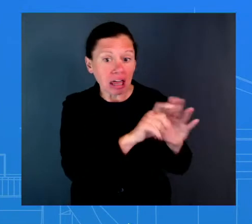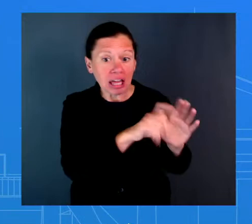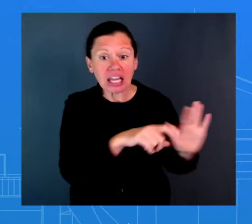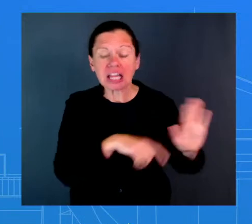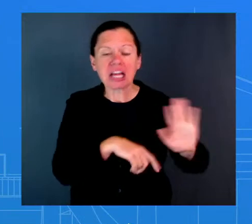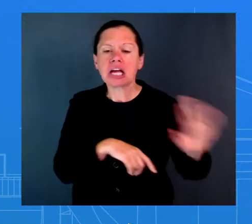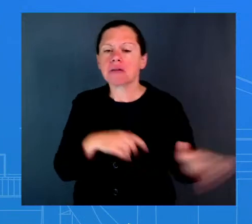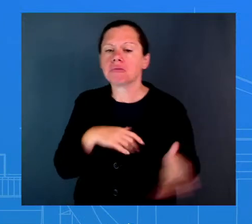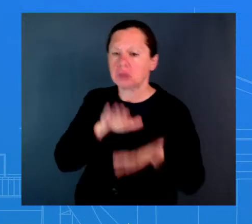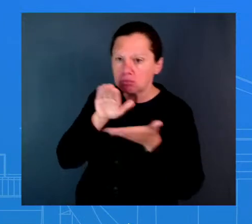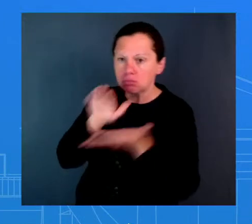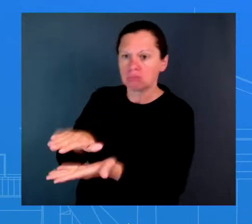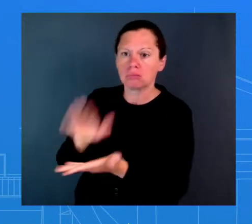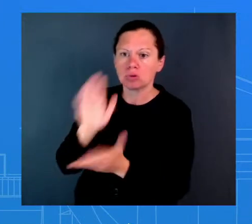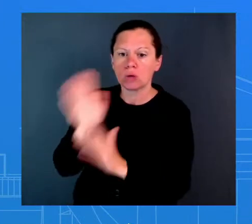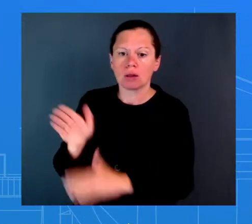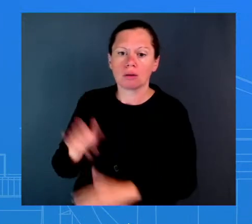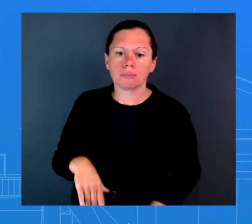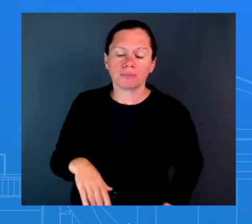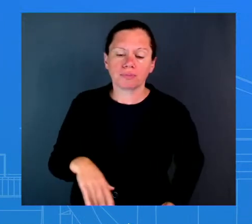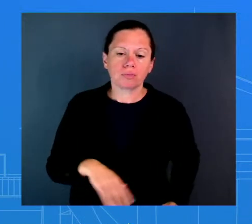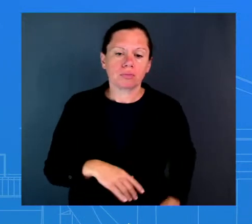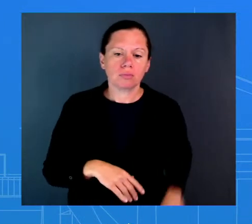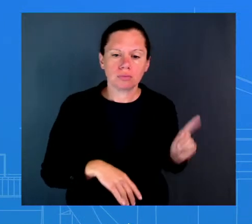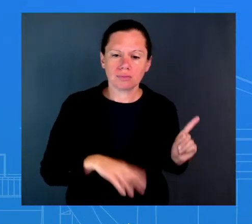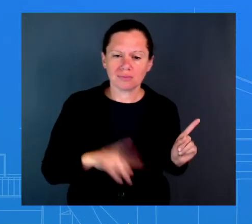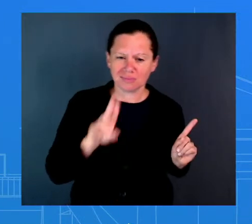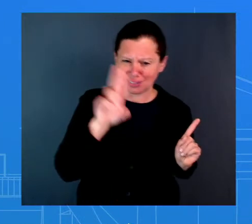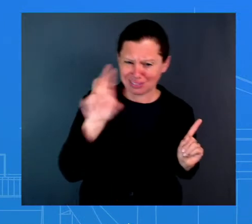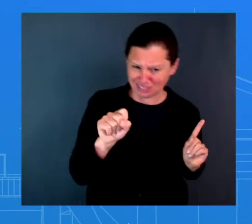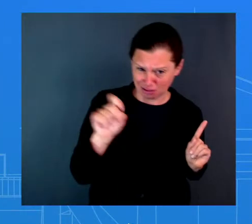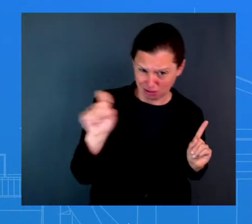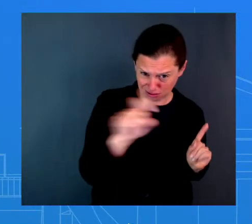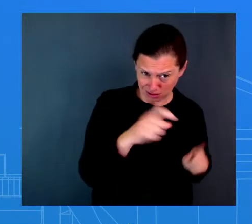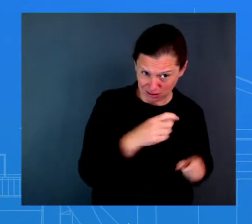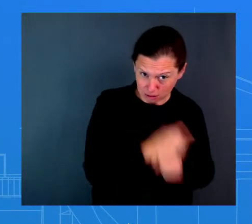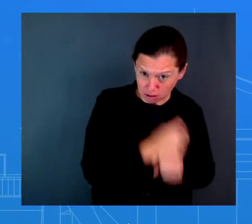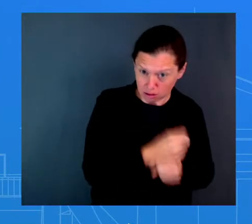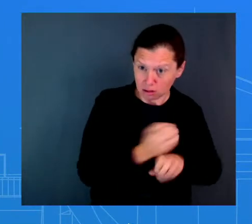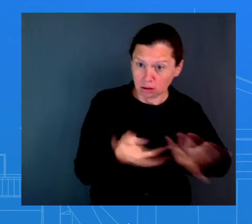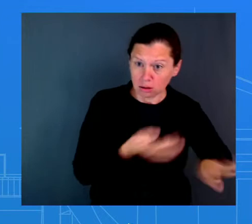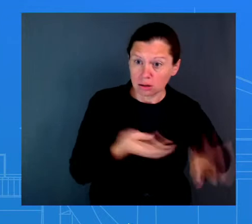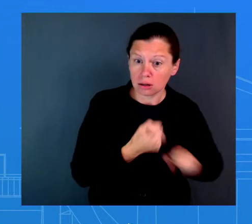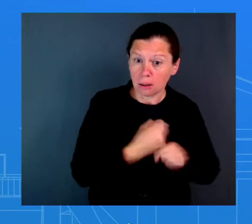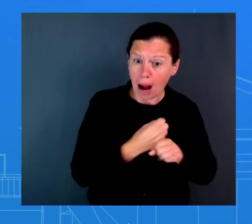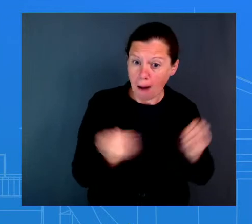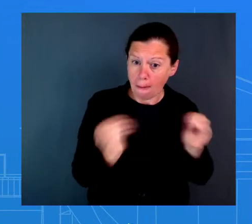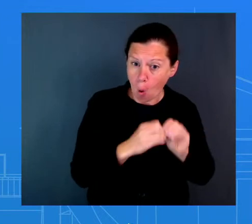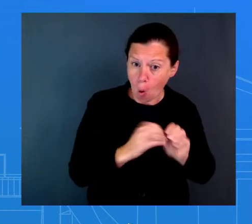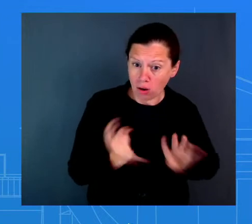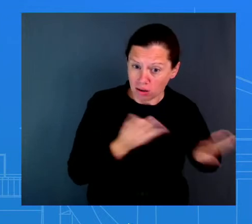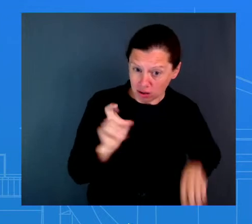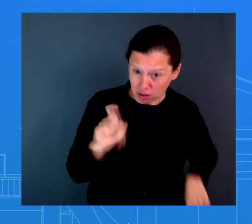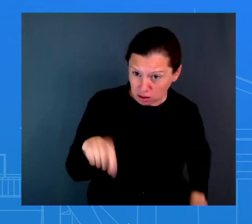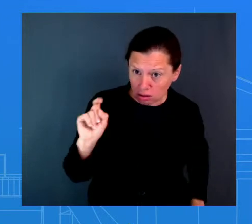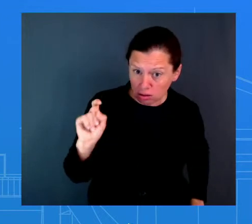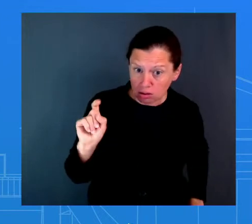need to increase production? Mr. Sullivan: Yes. Our view -- just for example, I've stood at this podium before and talked about artillery ammunition.